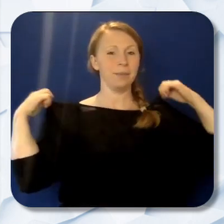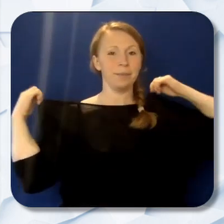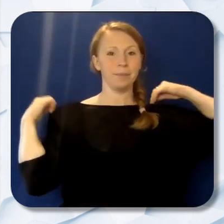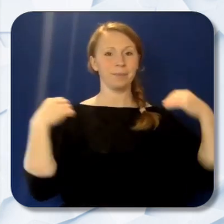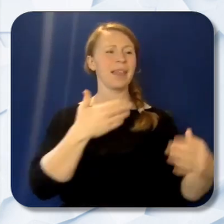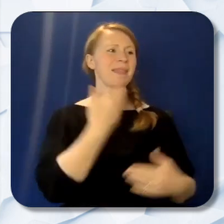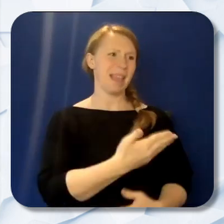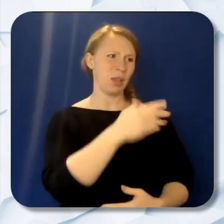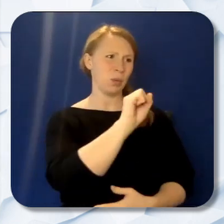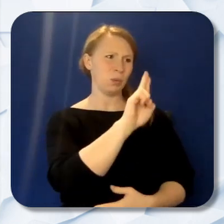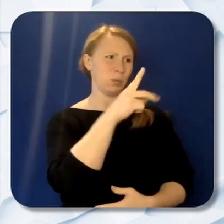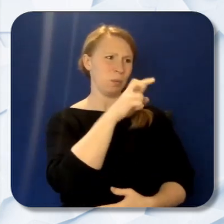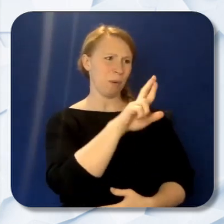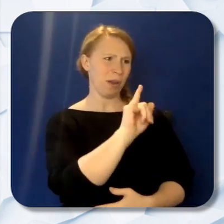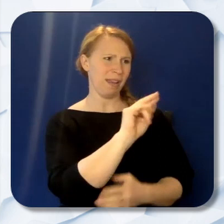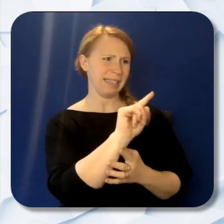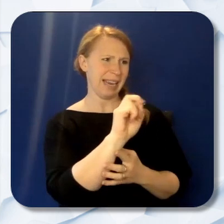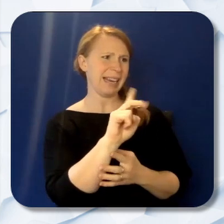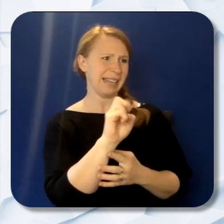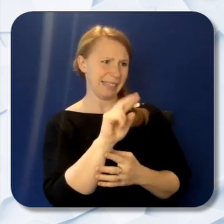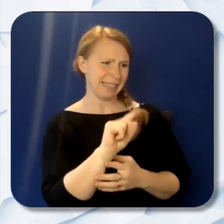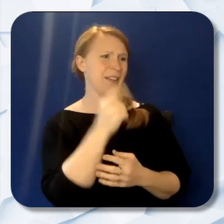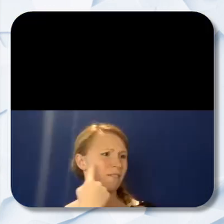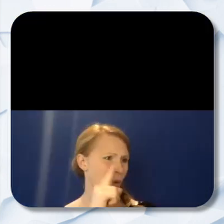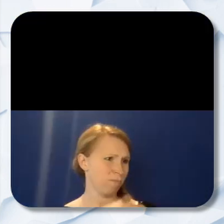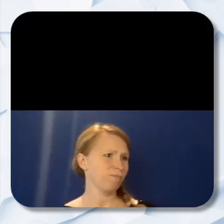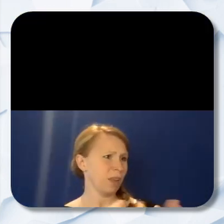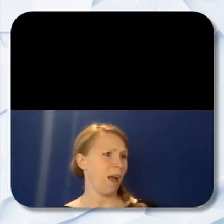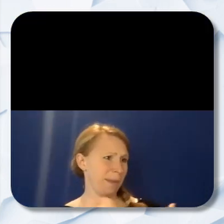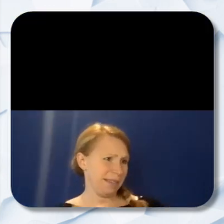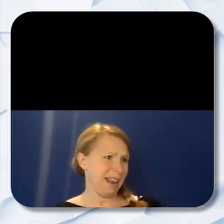and thank you for convening this important Webinar today. Um, and thank you for all that you do